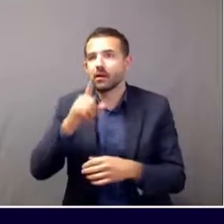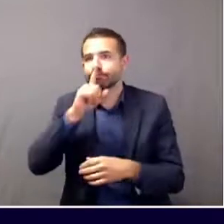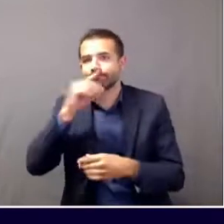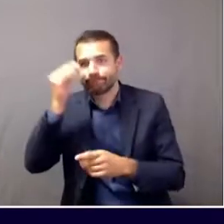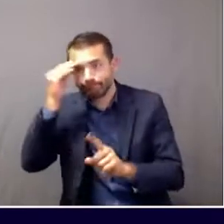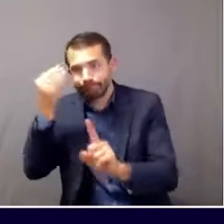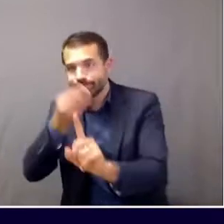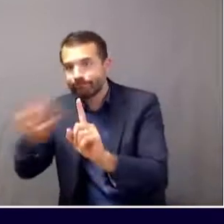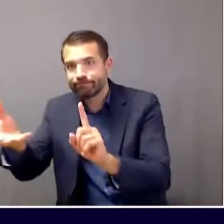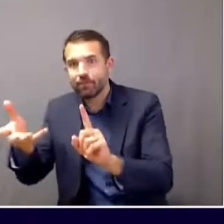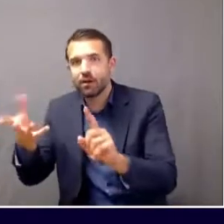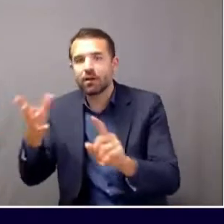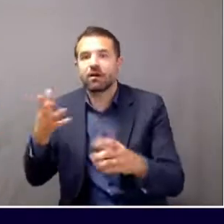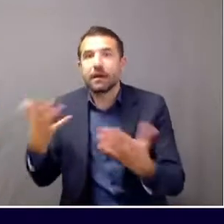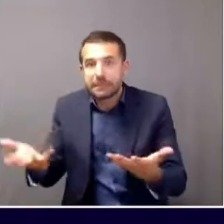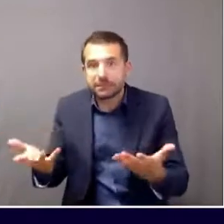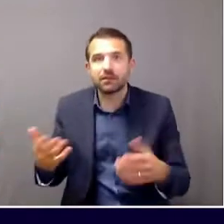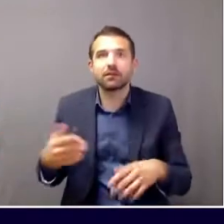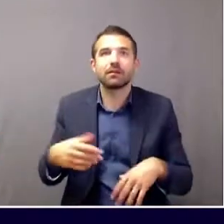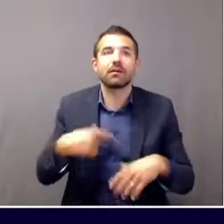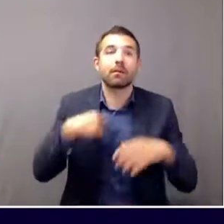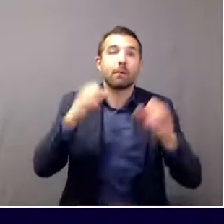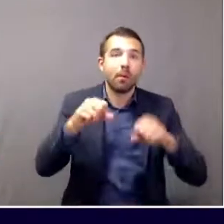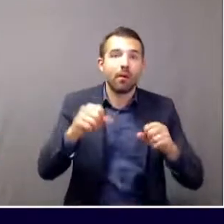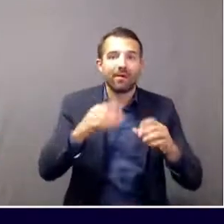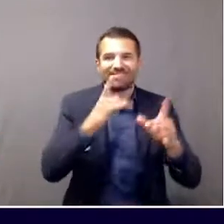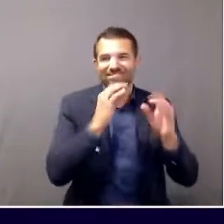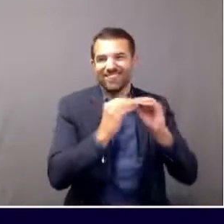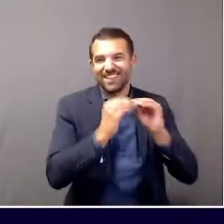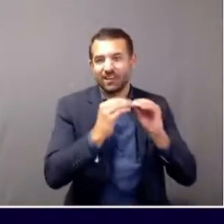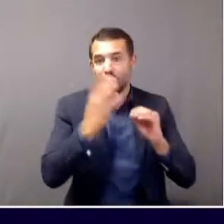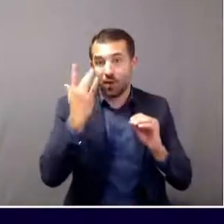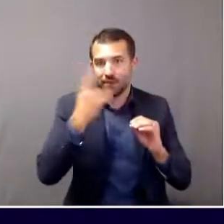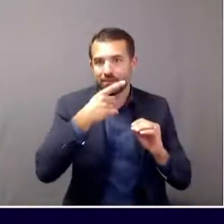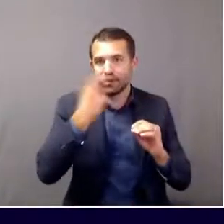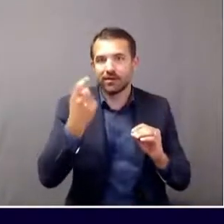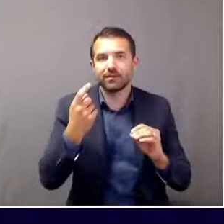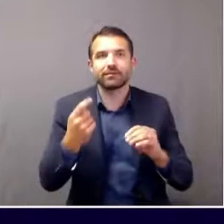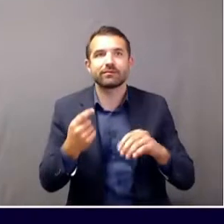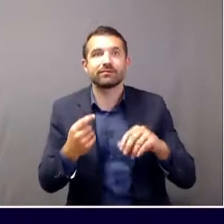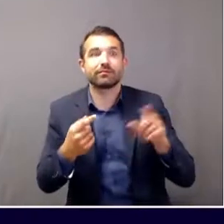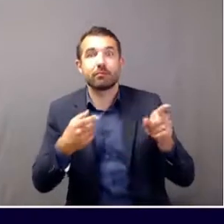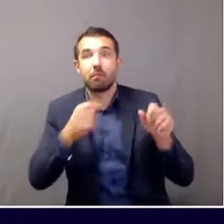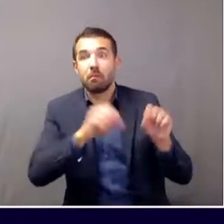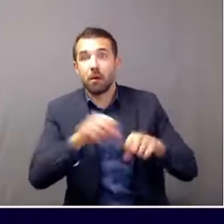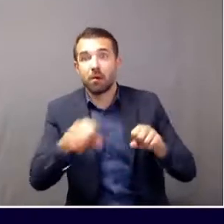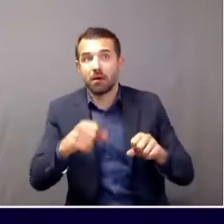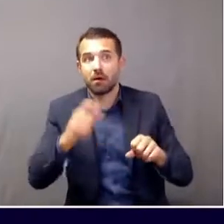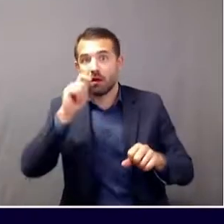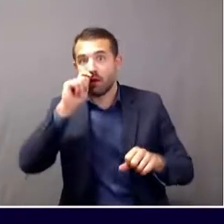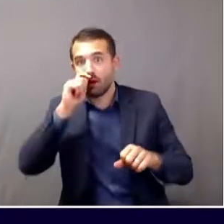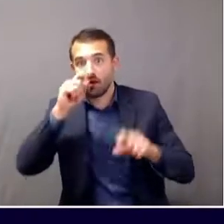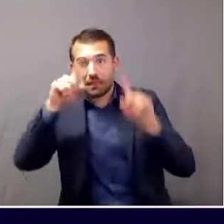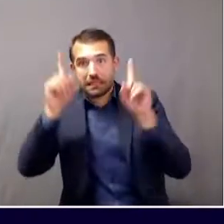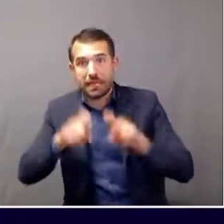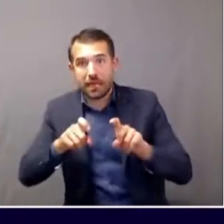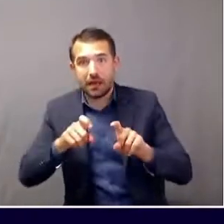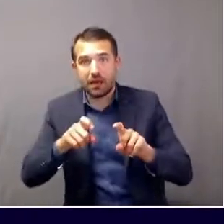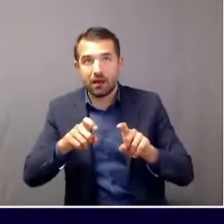one day make it a test and that may make them a confirmed case or could make them a negative